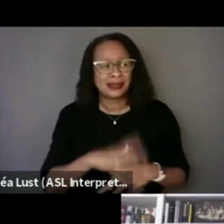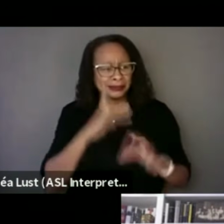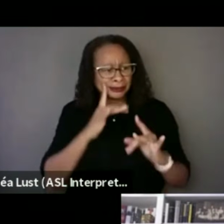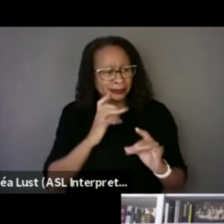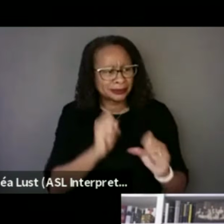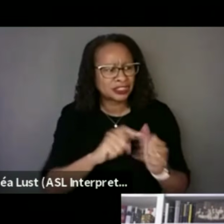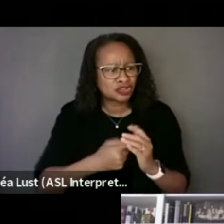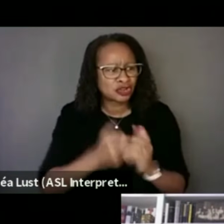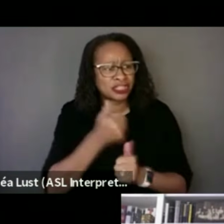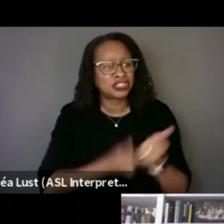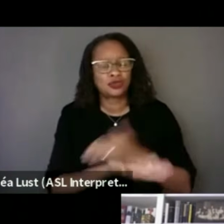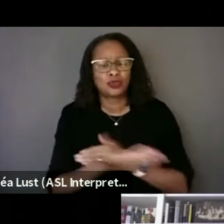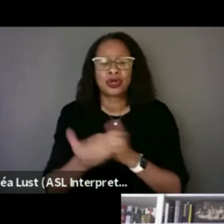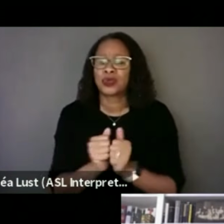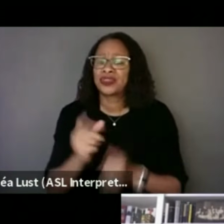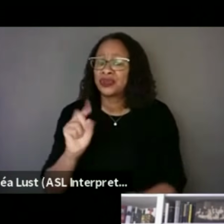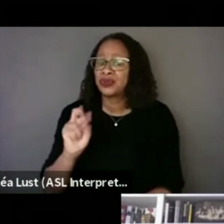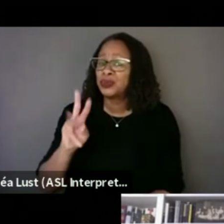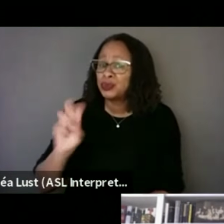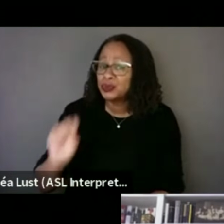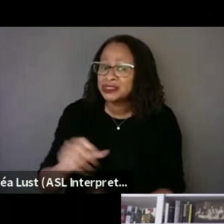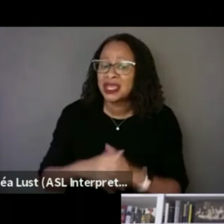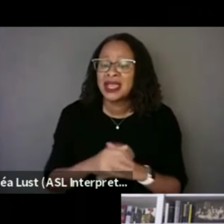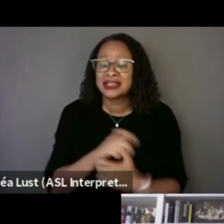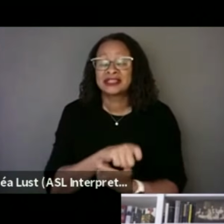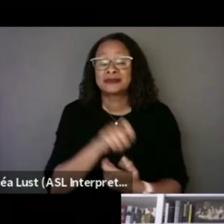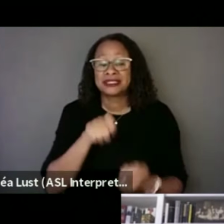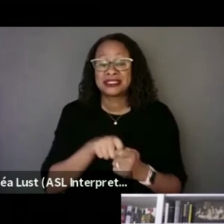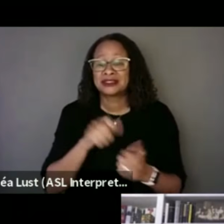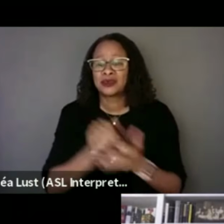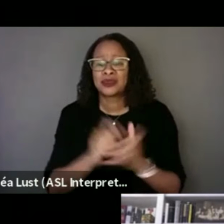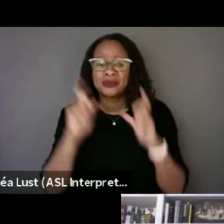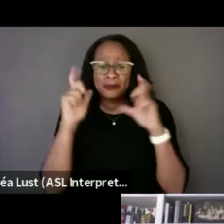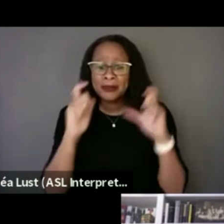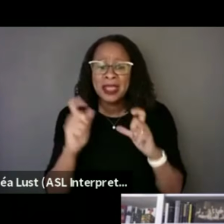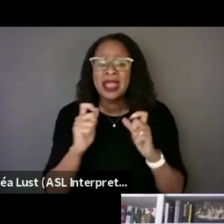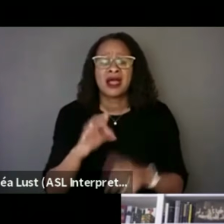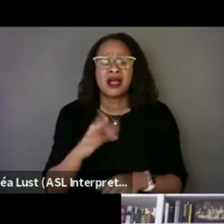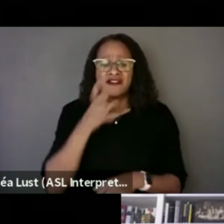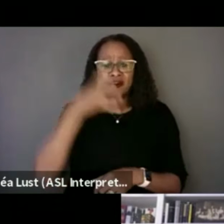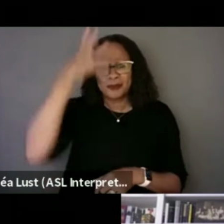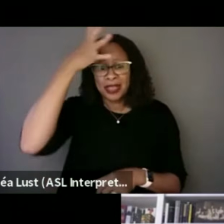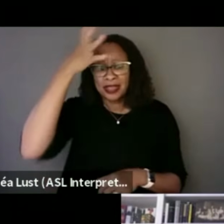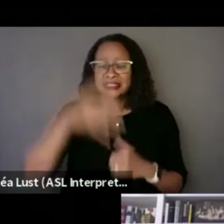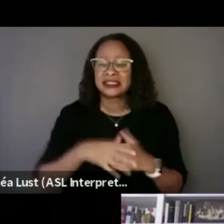with the news and particularly with photographs of parents cradling their children like that,